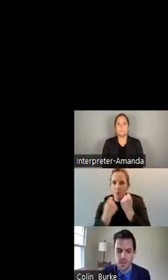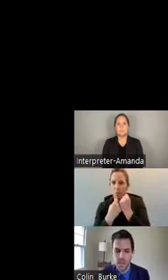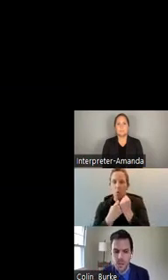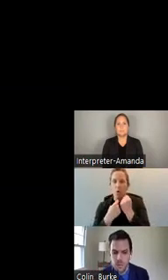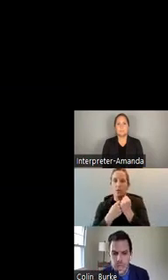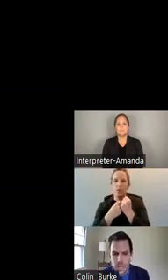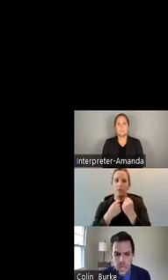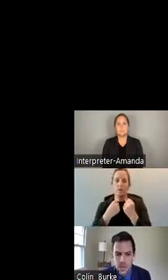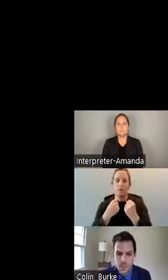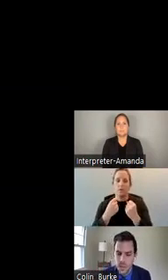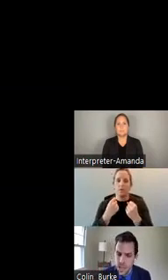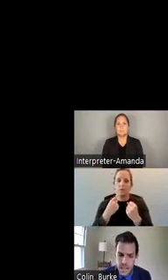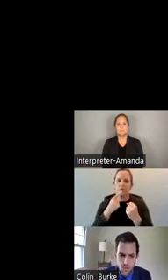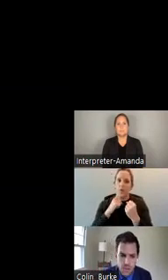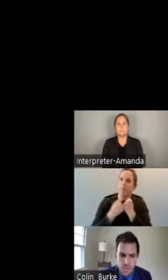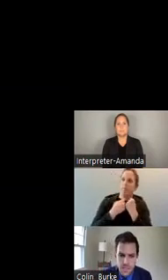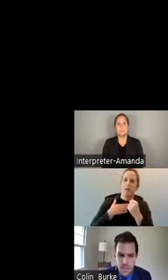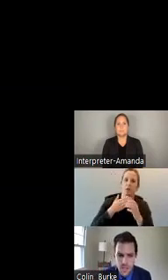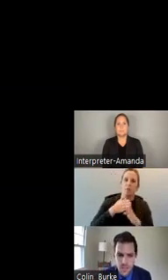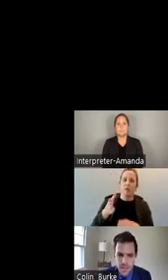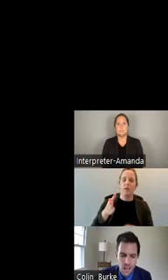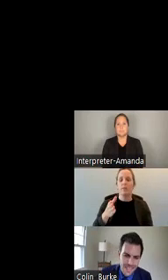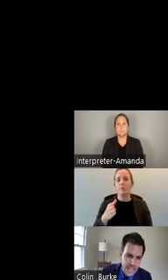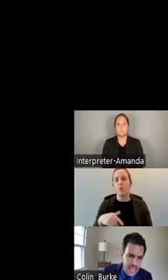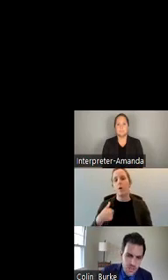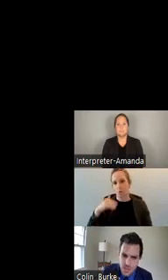um in my career um so like Katie I grew up in the Boston area I've had a long-standing interest